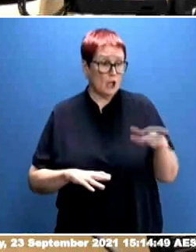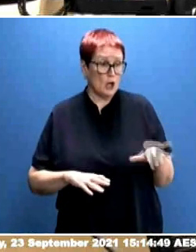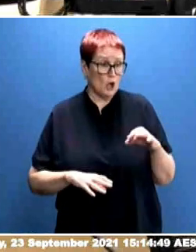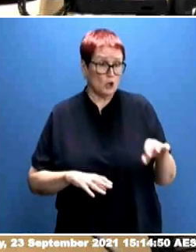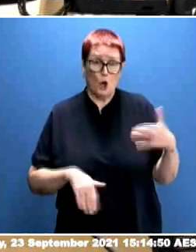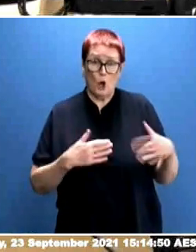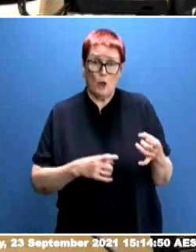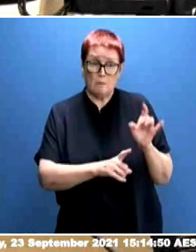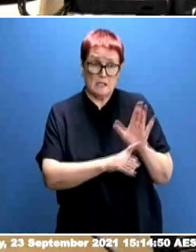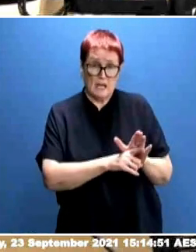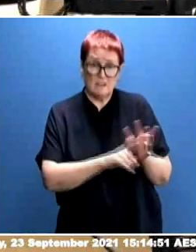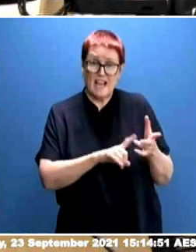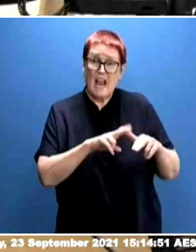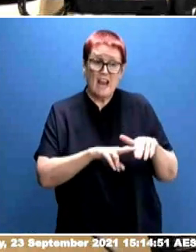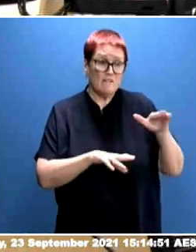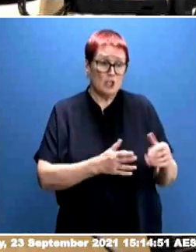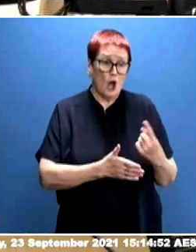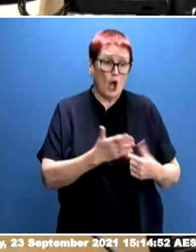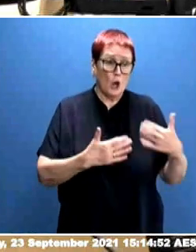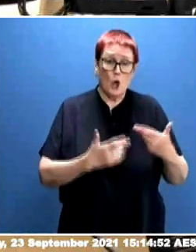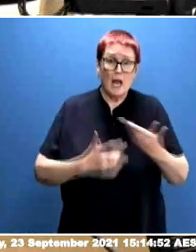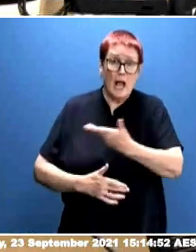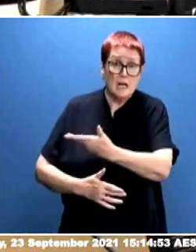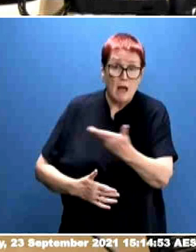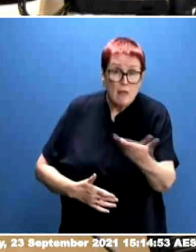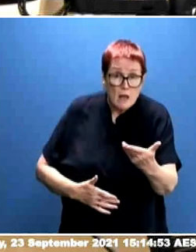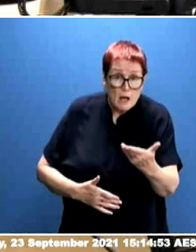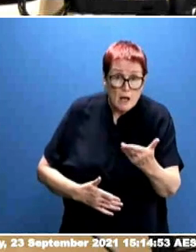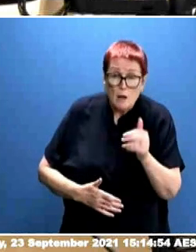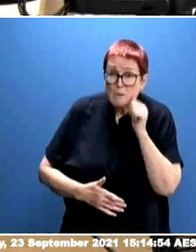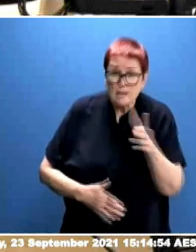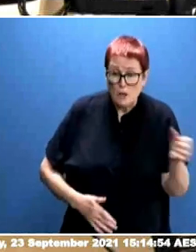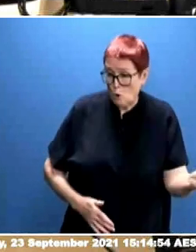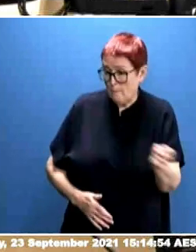others", they wouldn't qualify? No.